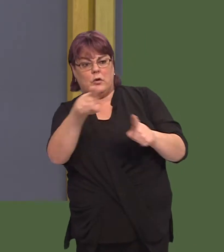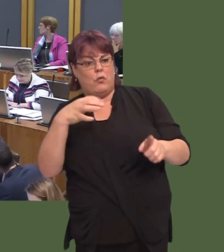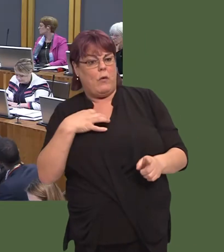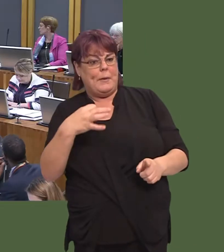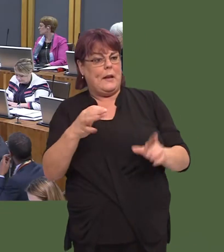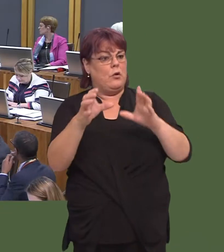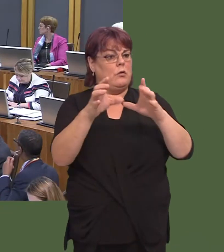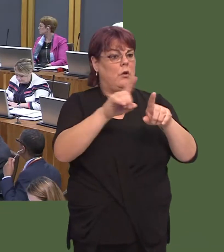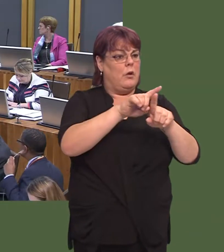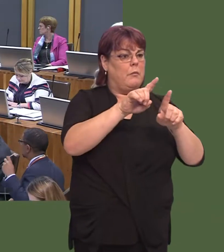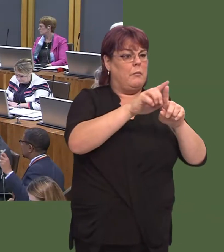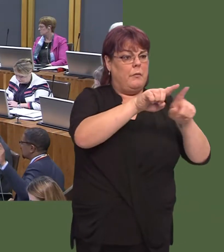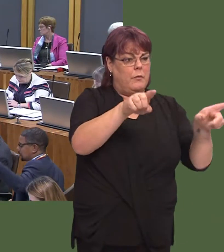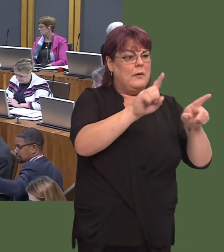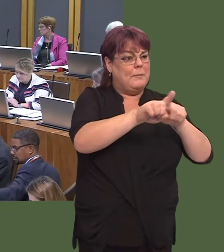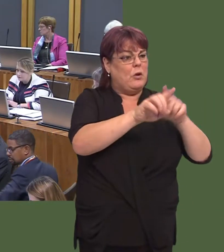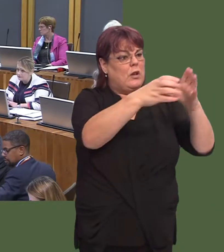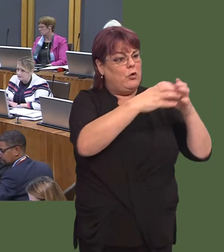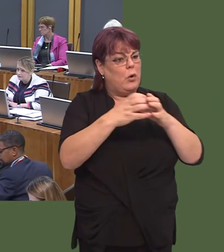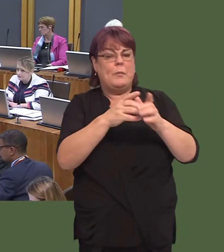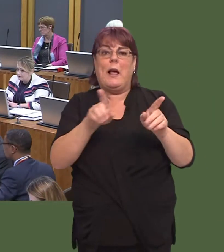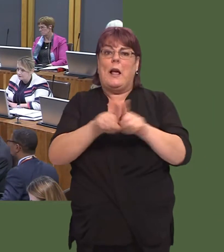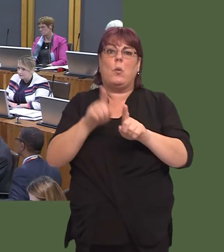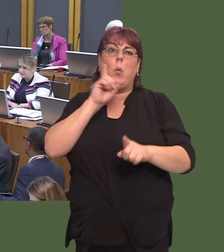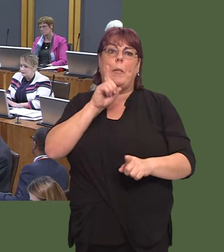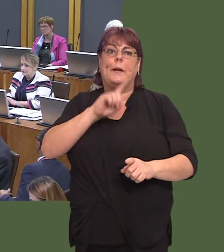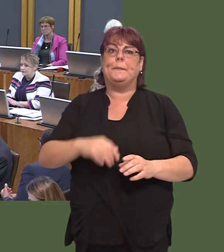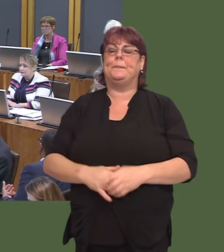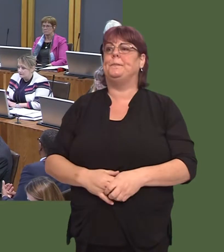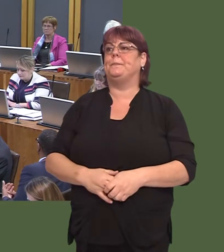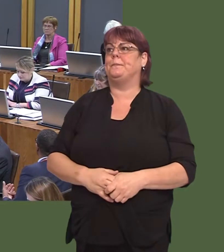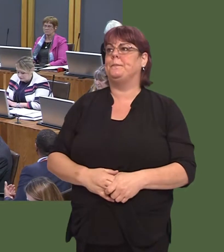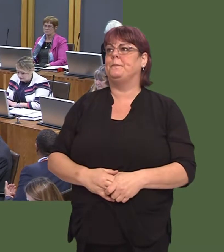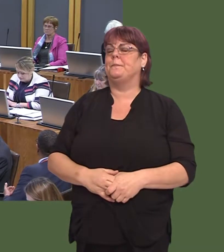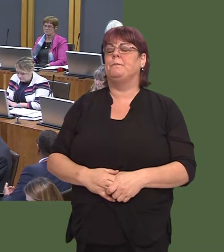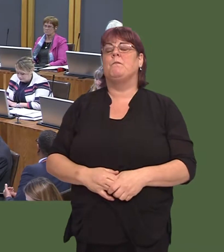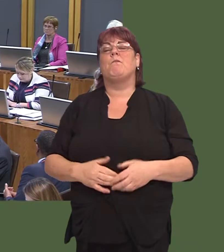Carwyn Jones: Whatís interesting about the report is that thereís been an assumption